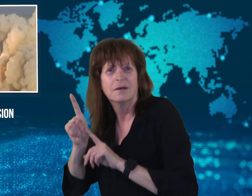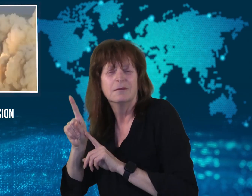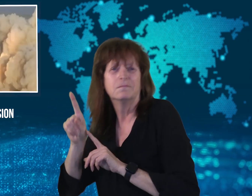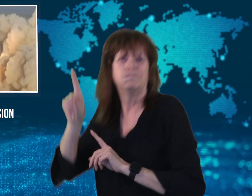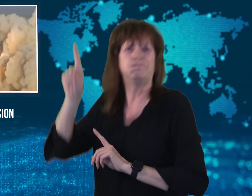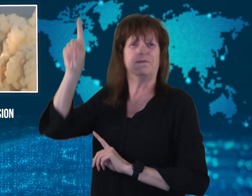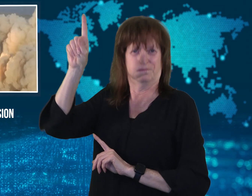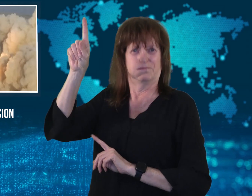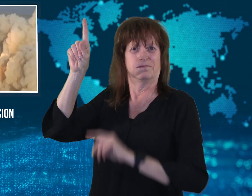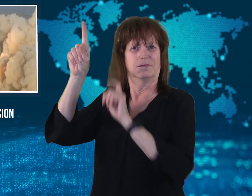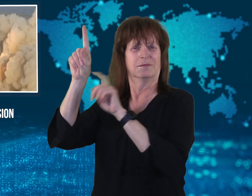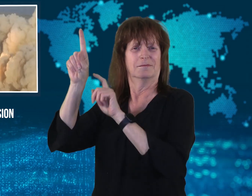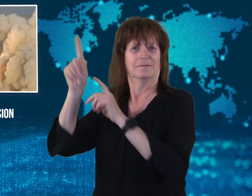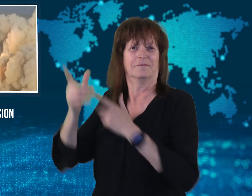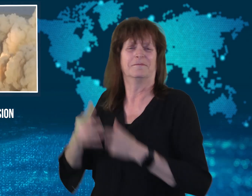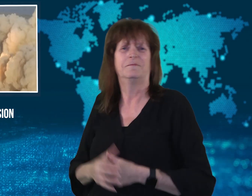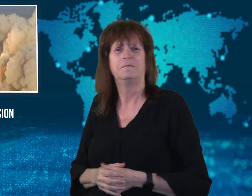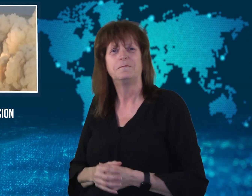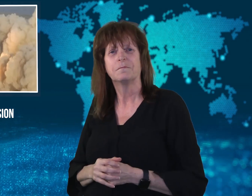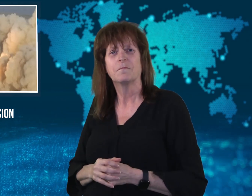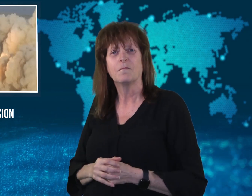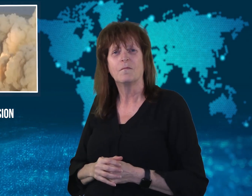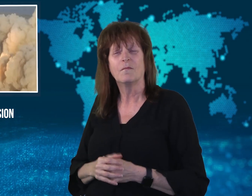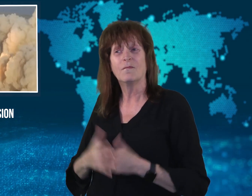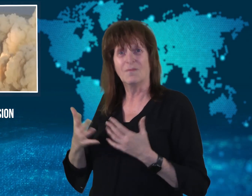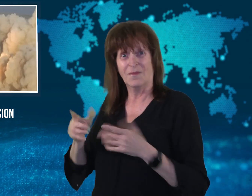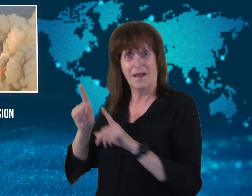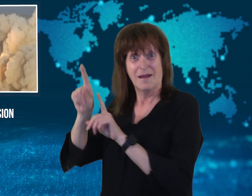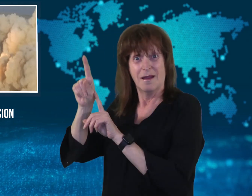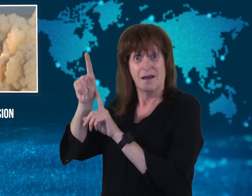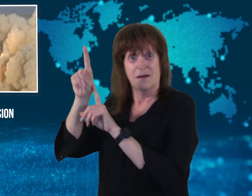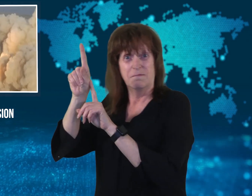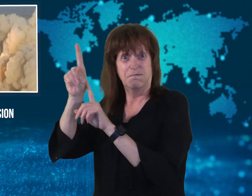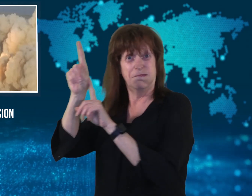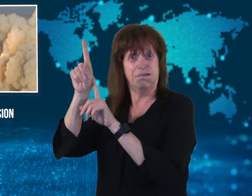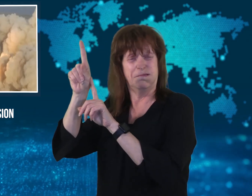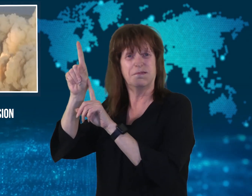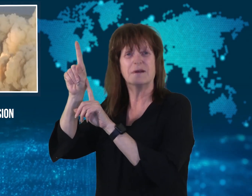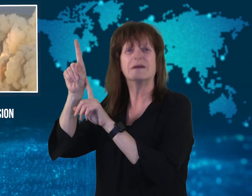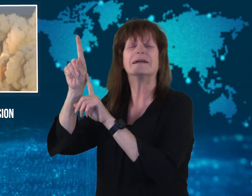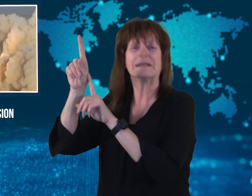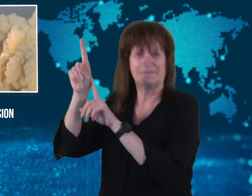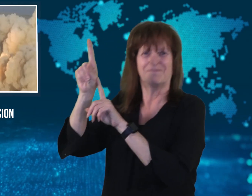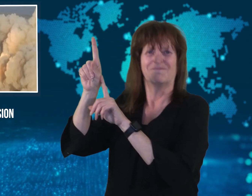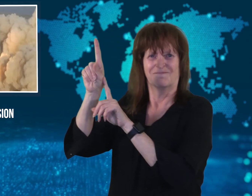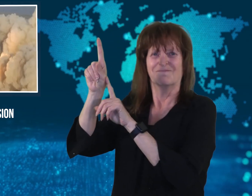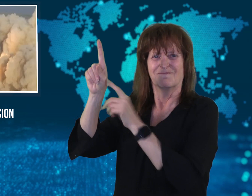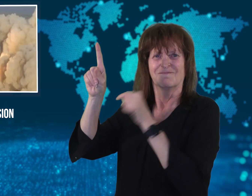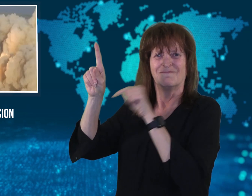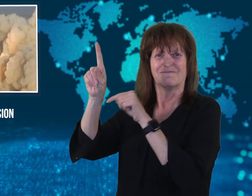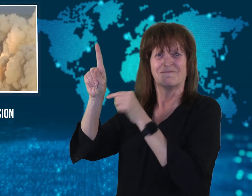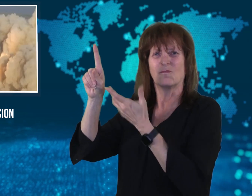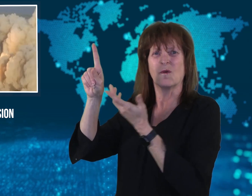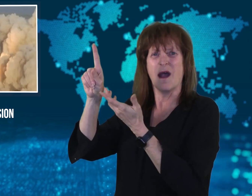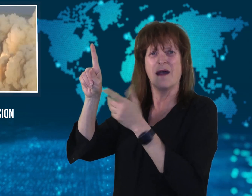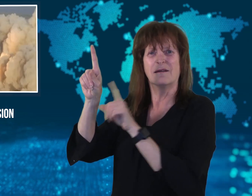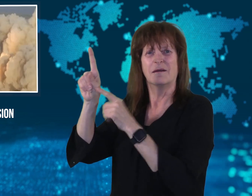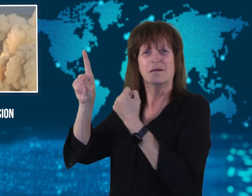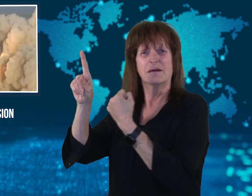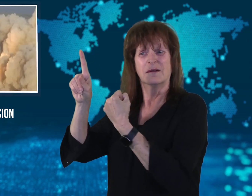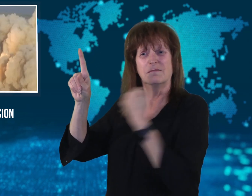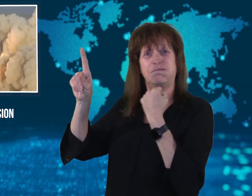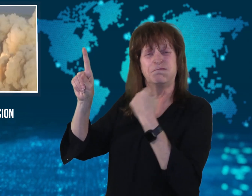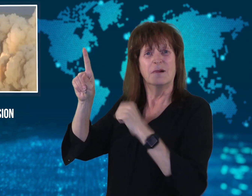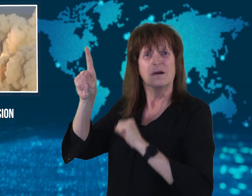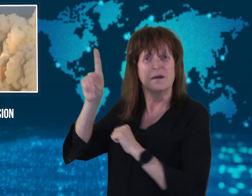This took place when it was time for the boosters to separate from